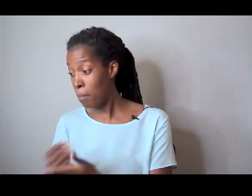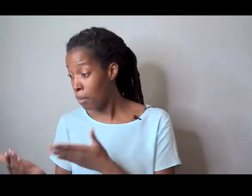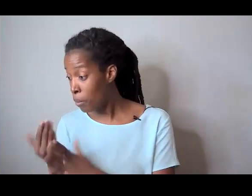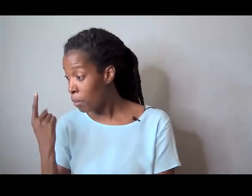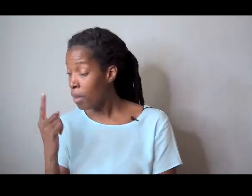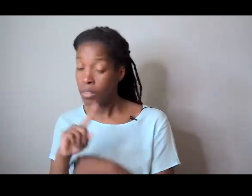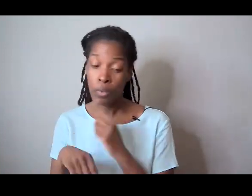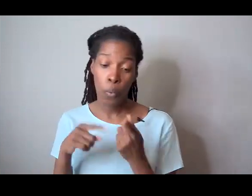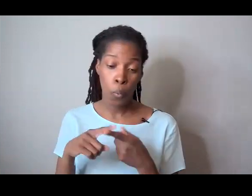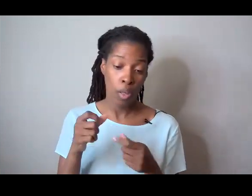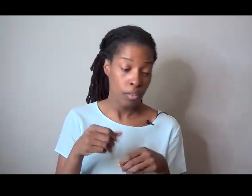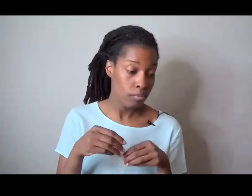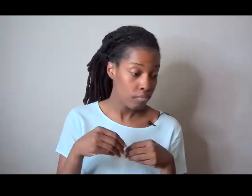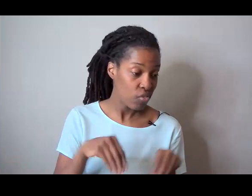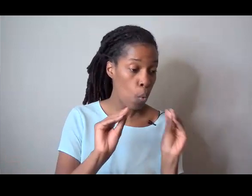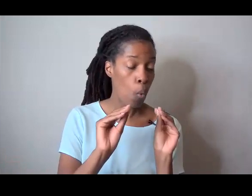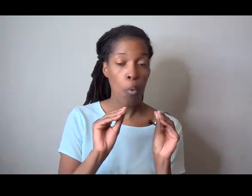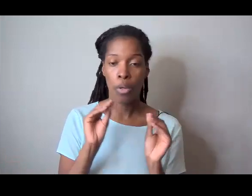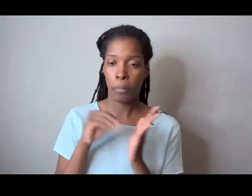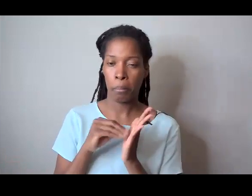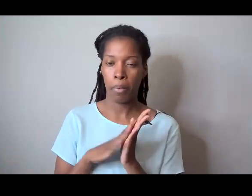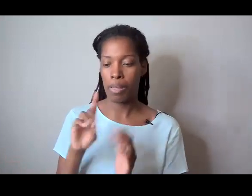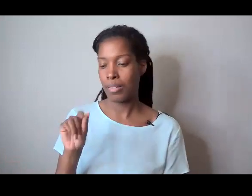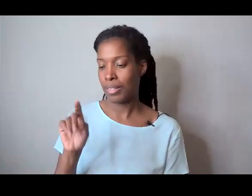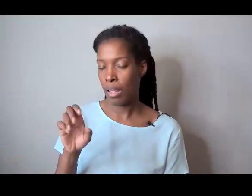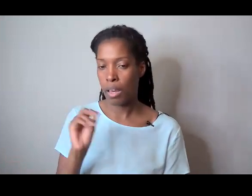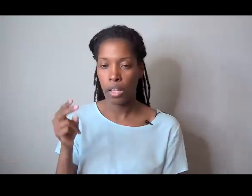put some dates around them and then a brief description of how you have used them.